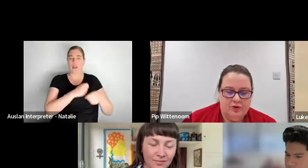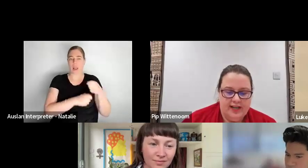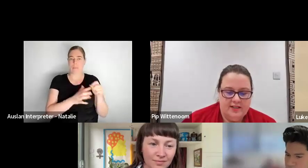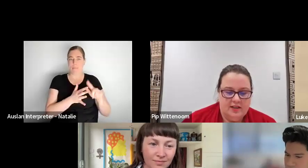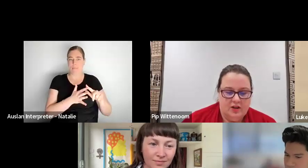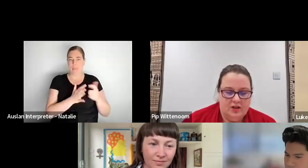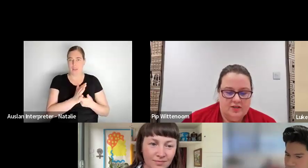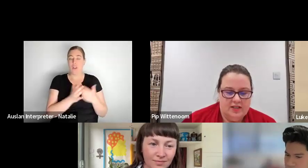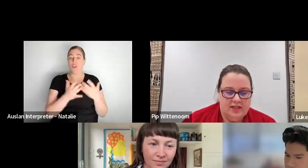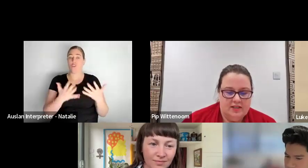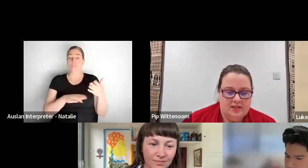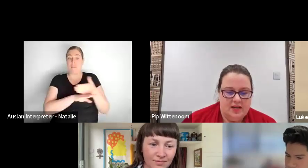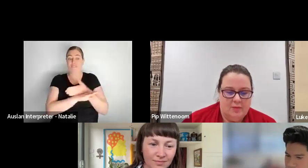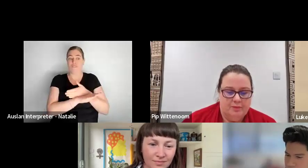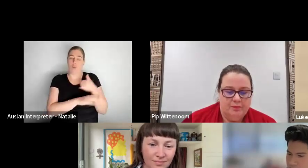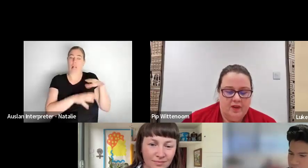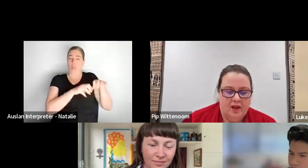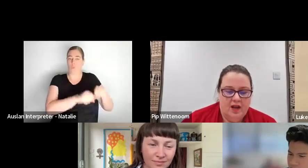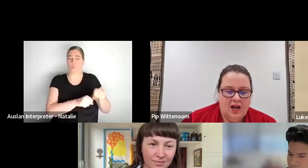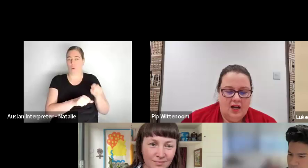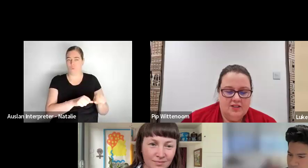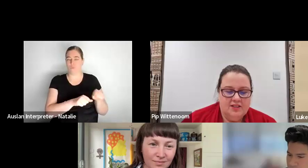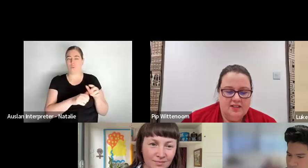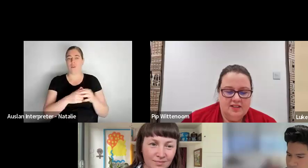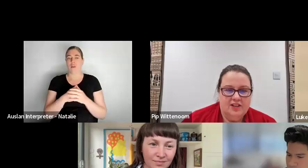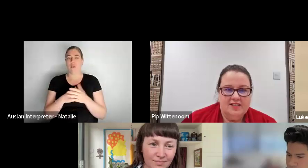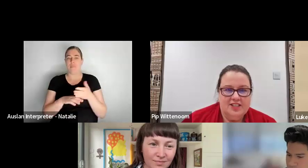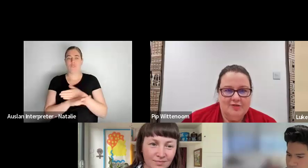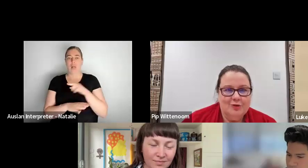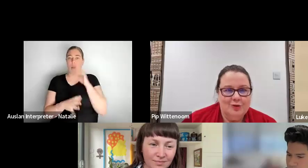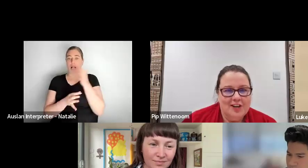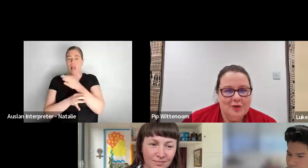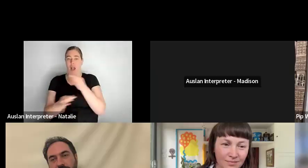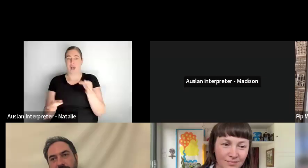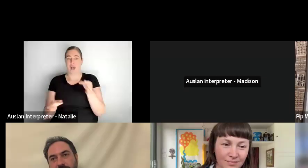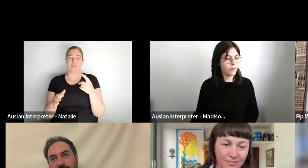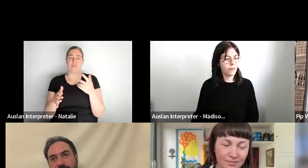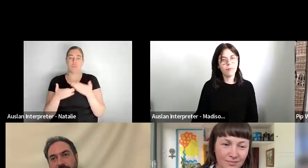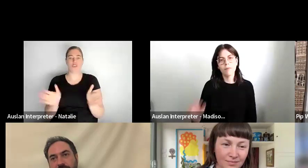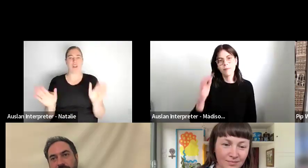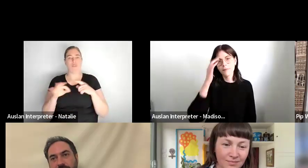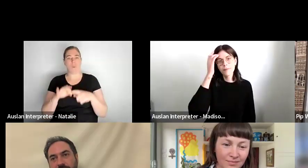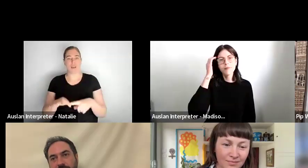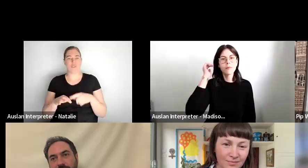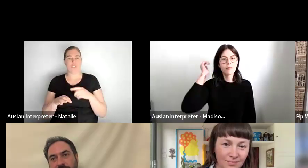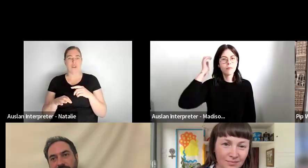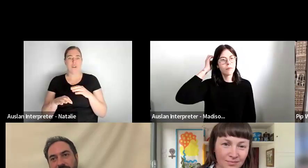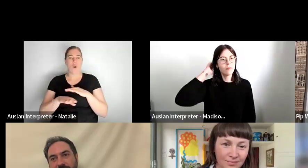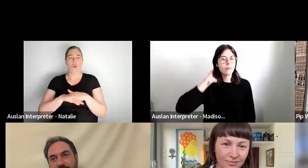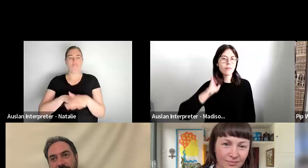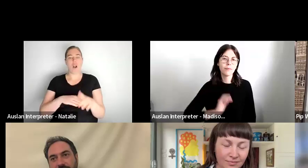Before I get to those, I might just ask you guys a general question about what it is that you have